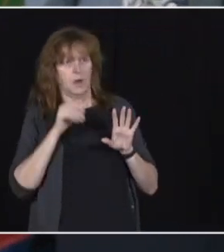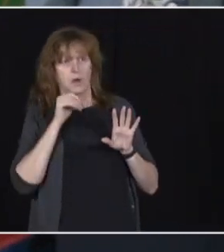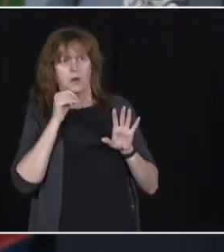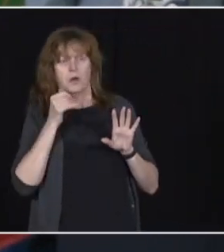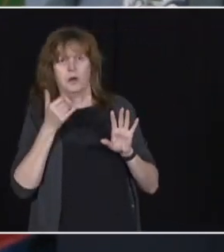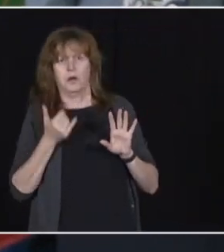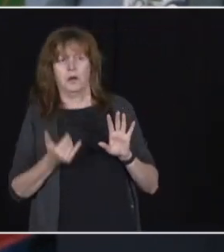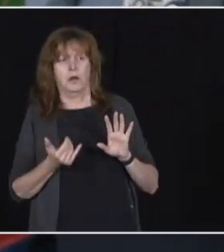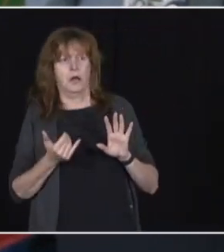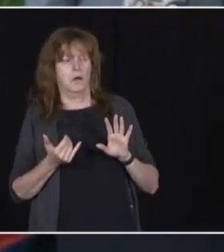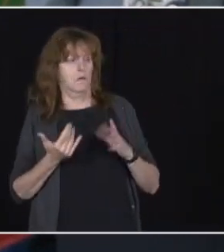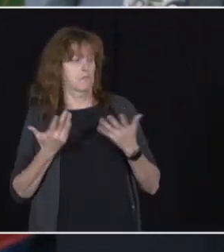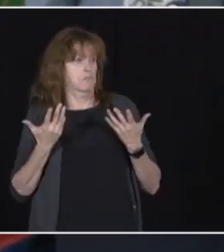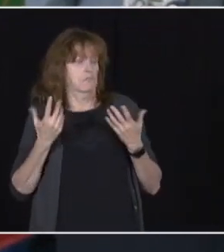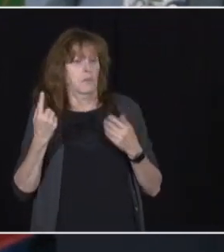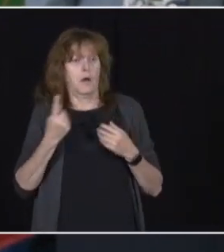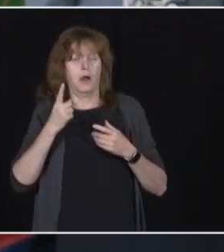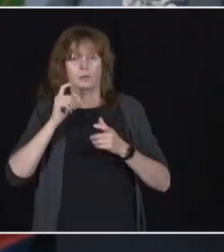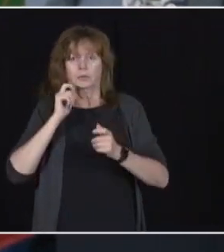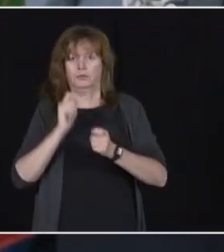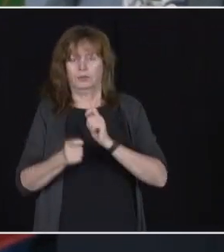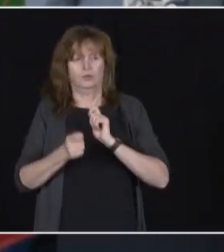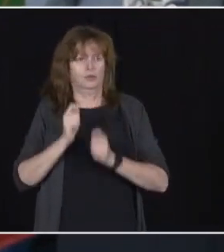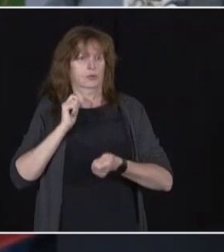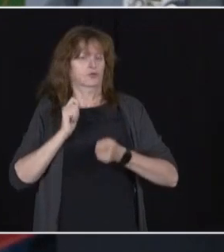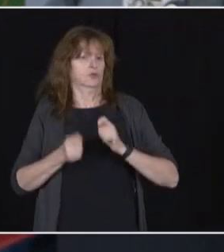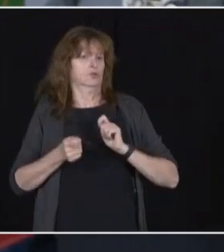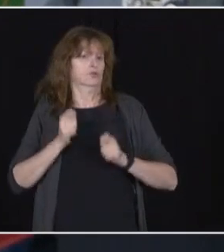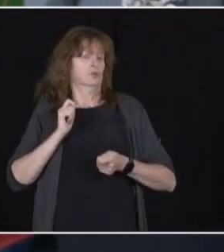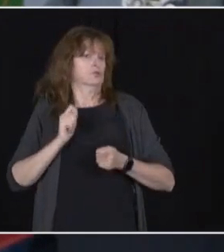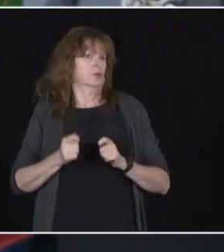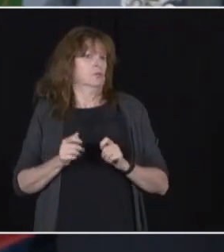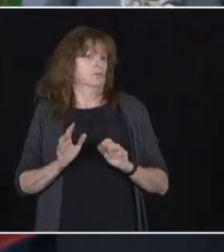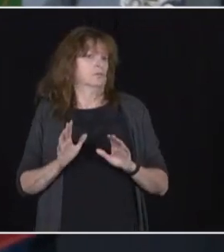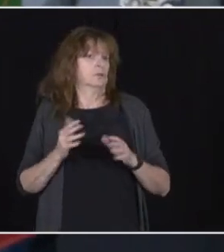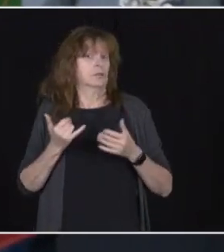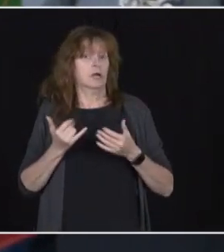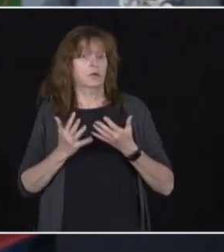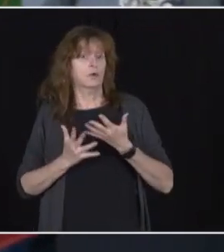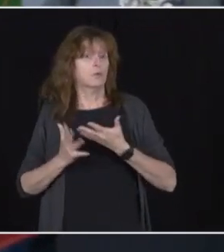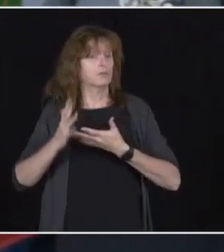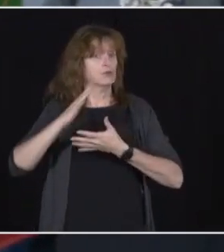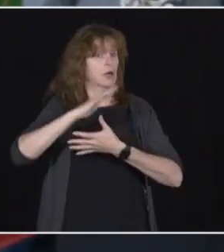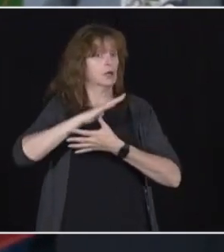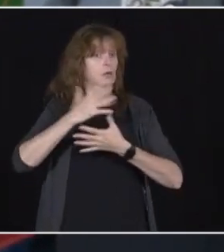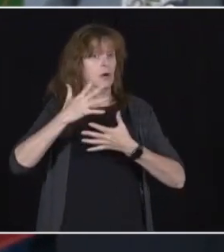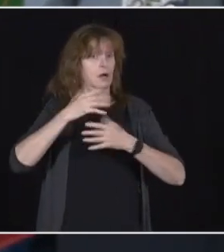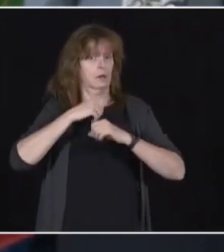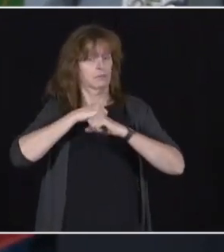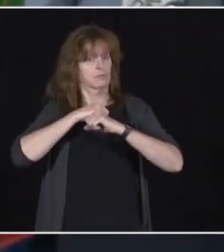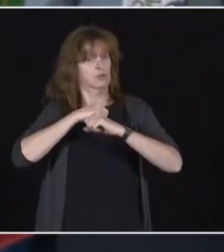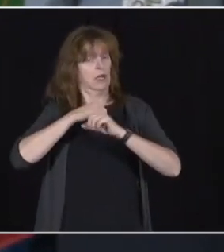to tell me if the government made any other changes that haven't been disclosed? Not right now. There is always changes.